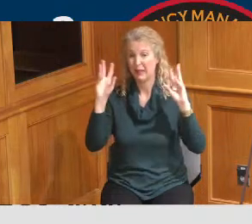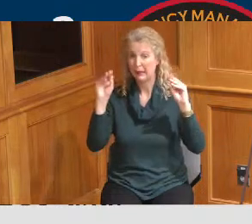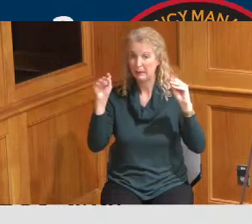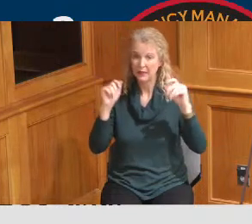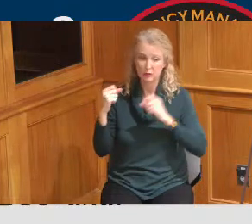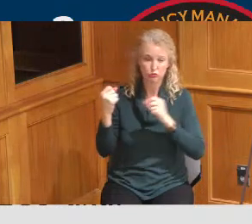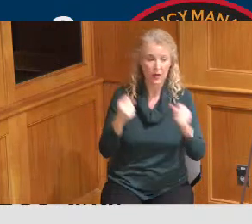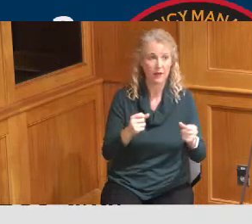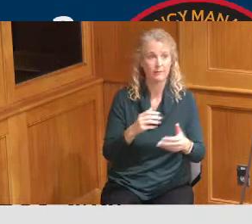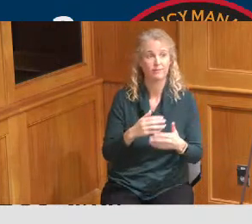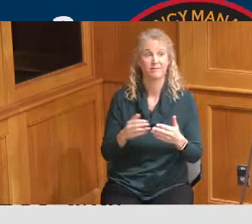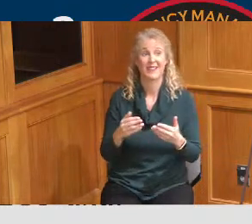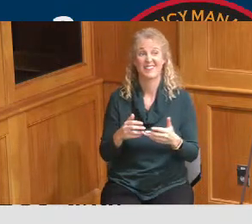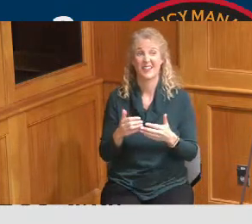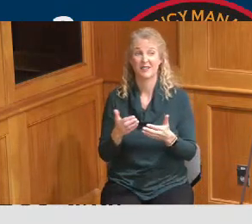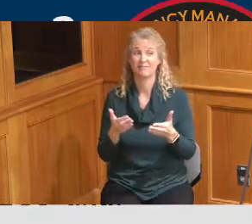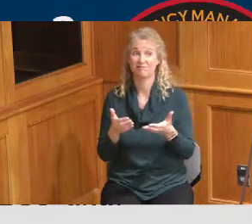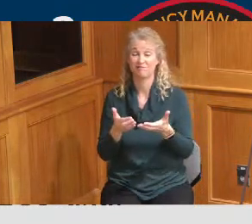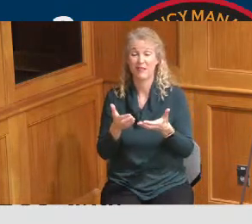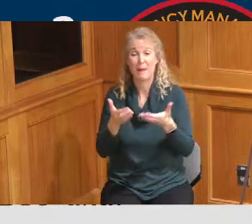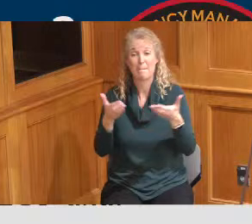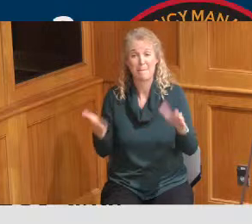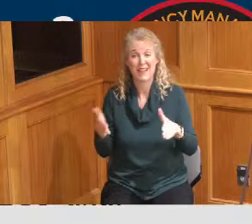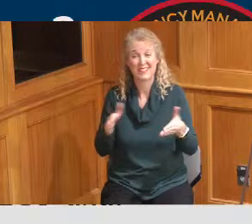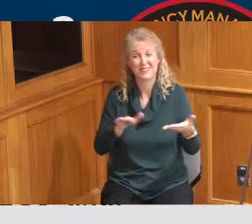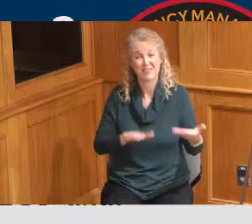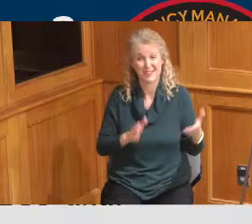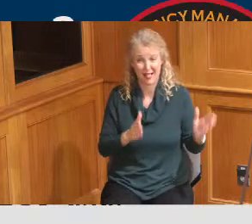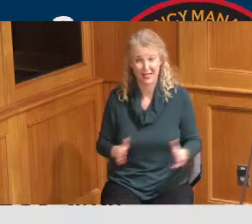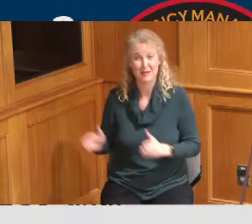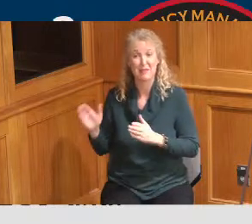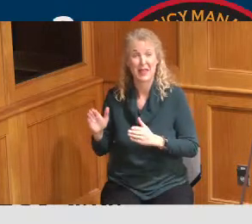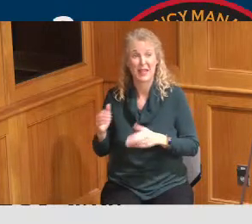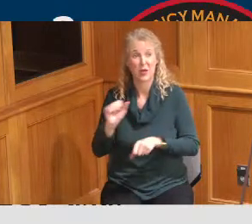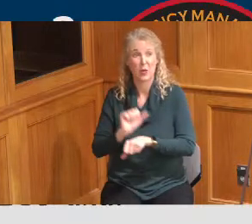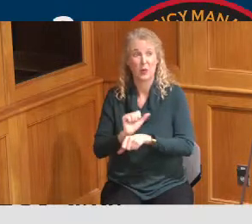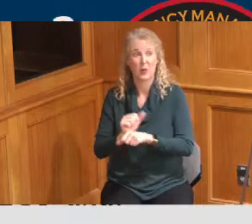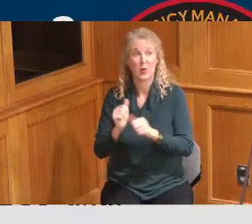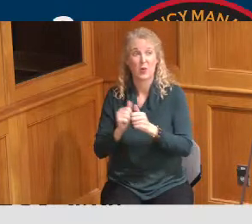mass fatality plan we work with the Coroner's office so with the plane crash in Washington DC